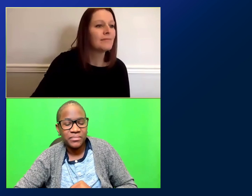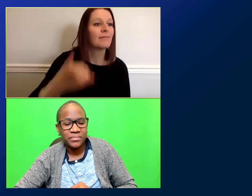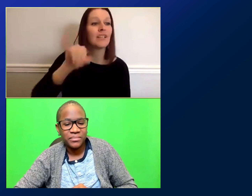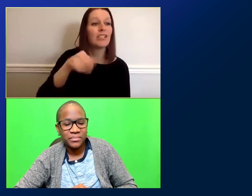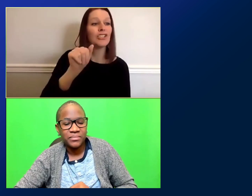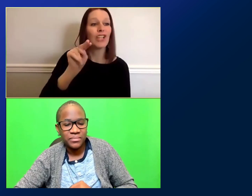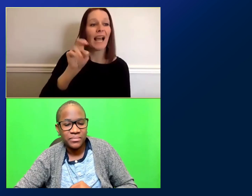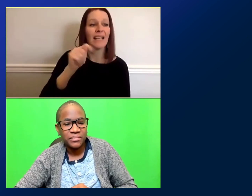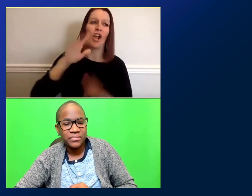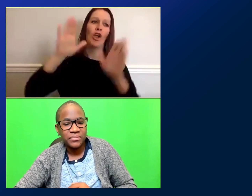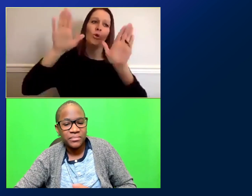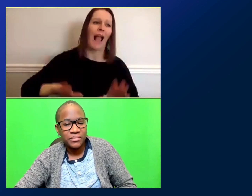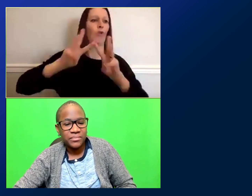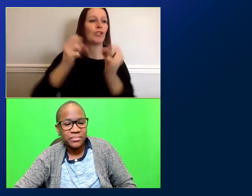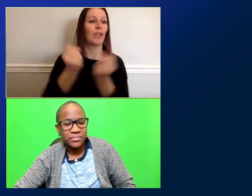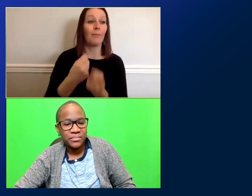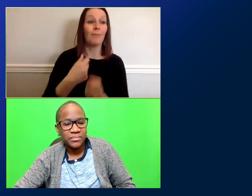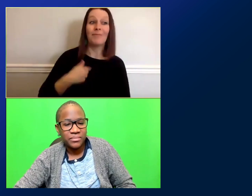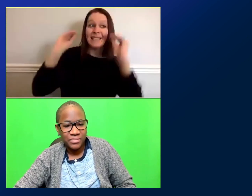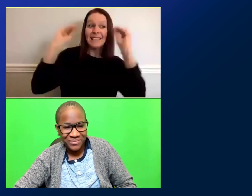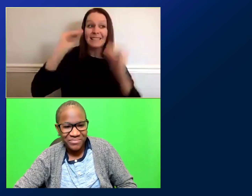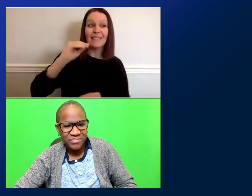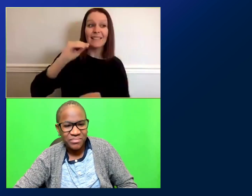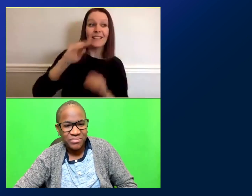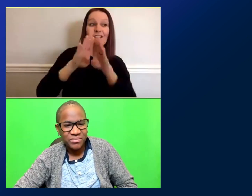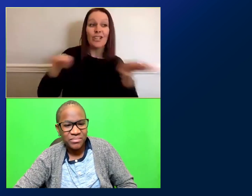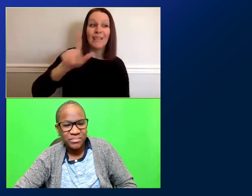conversation front and center someone else said this is a great workshop i actually